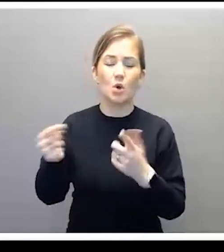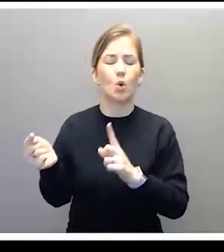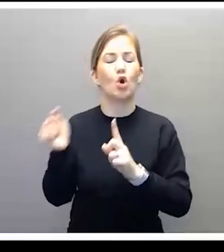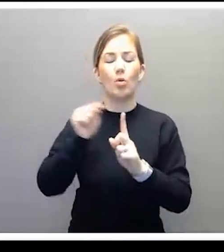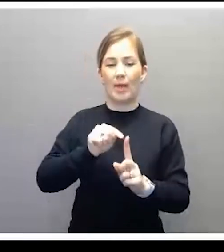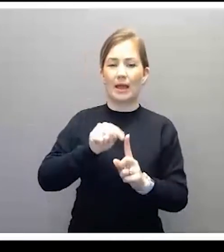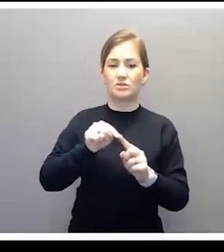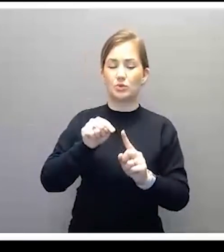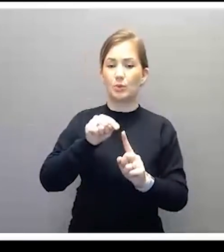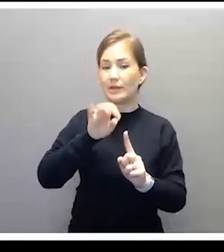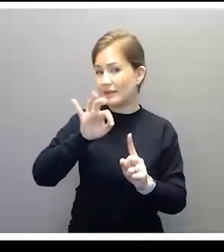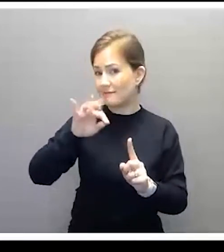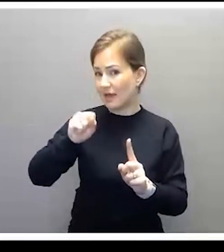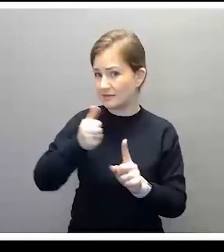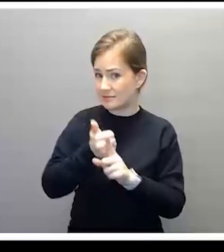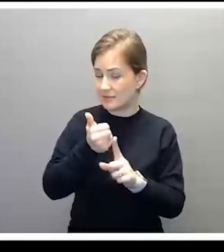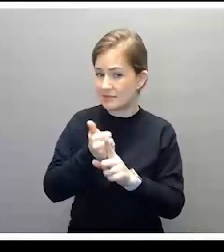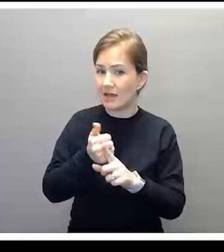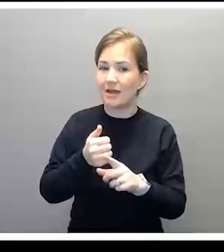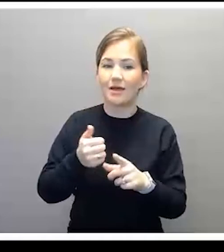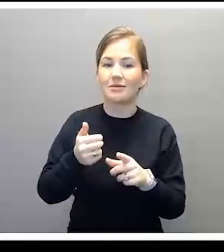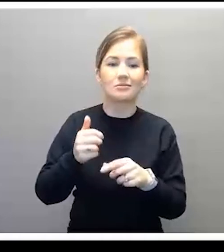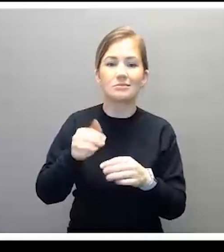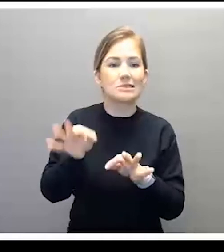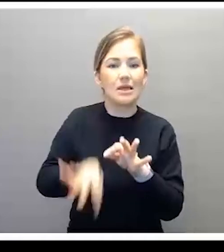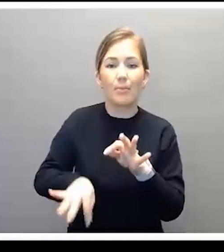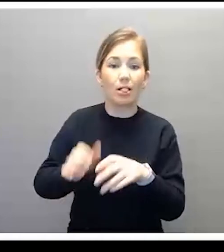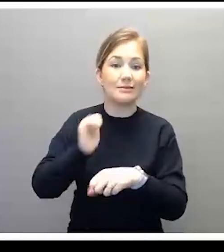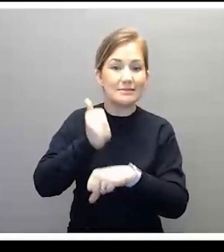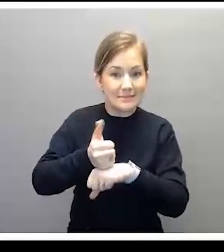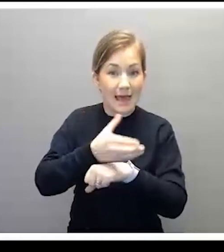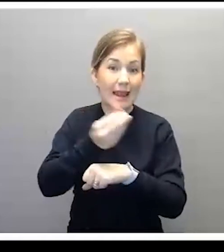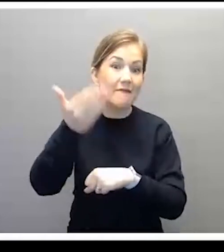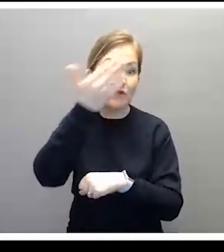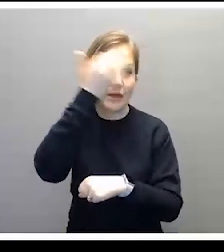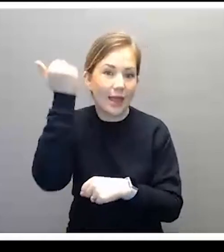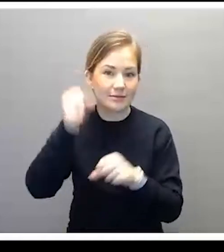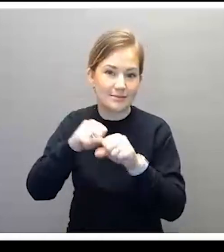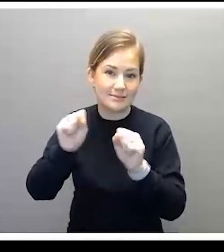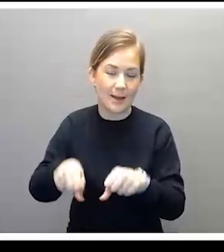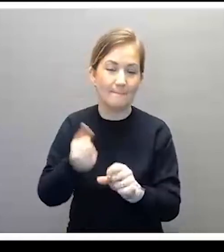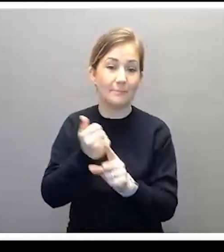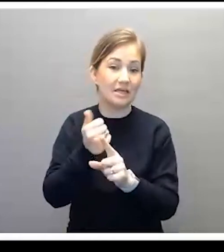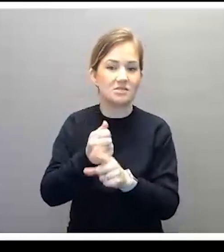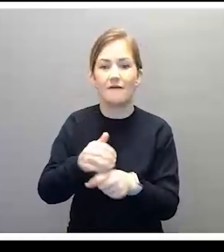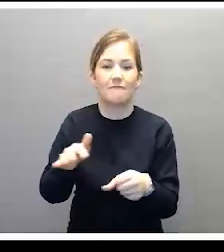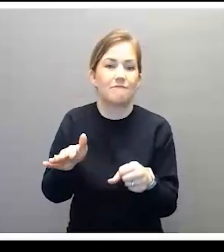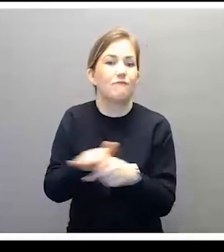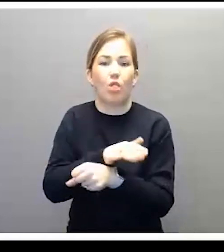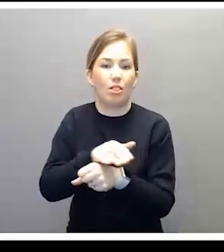Kinda going back to EFS a little bit is, it's the simple set and forget file system that's fully elastic.